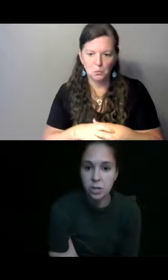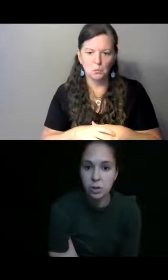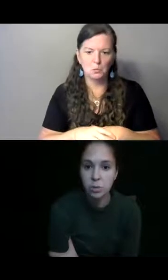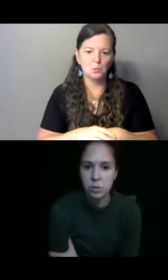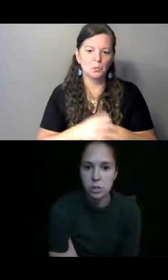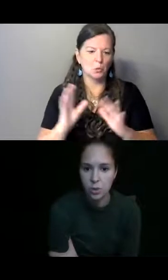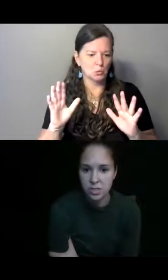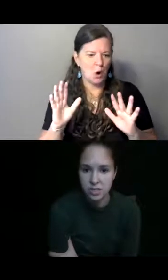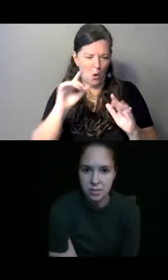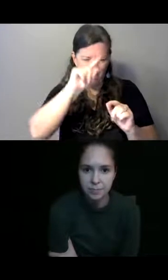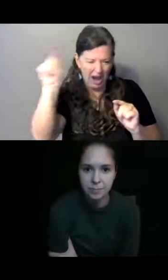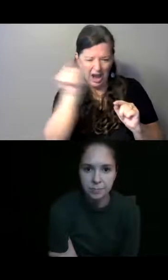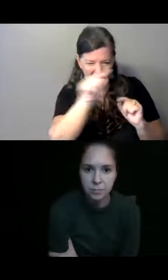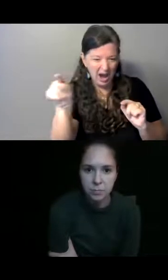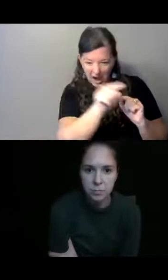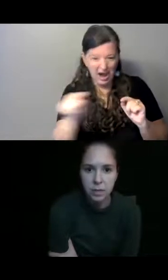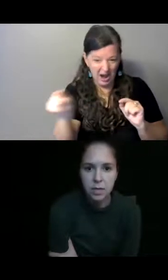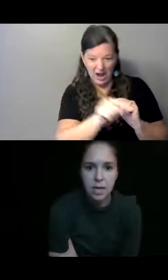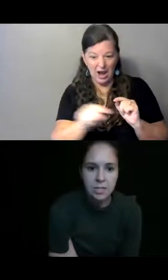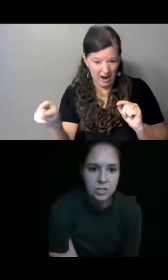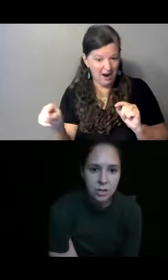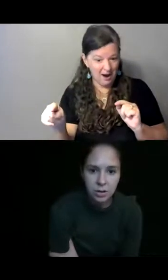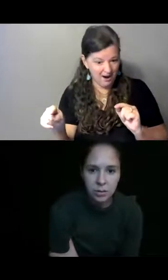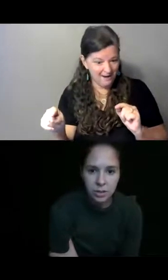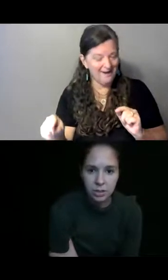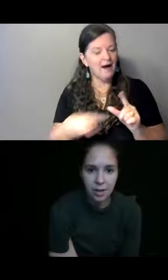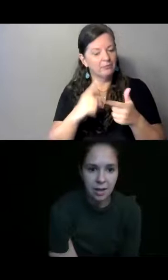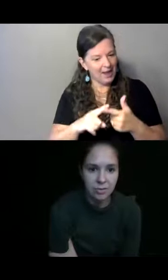toe choices and so you have